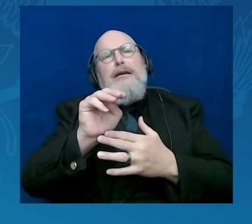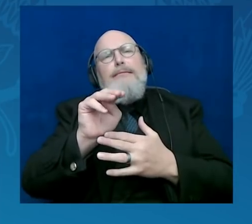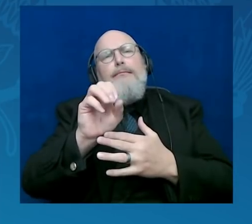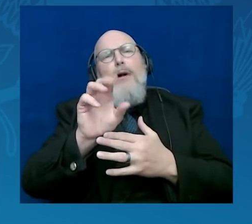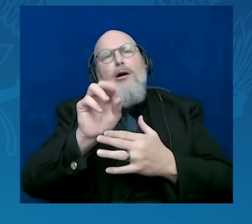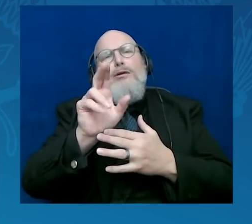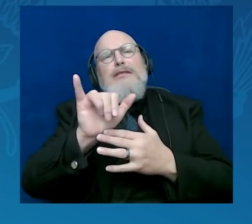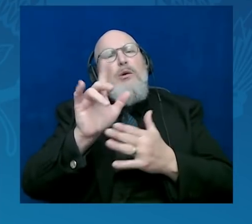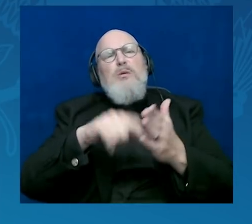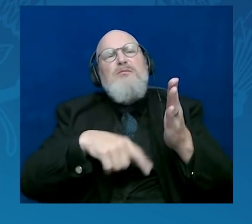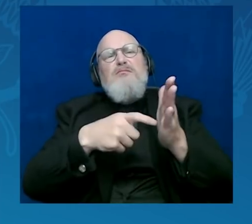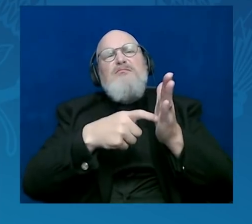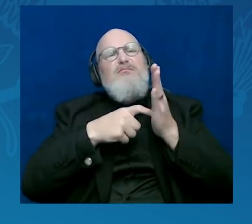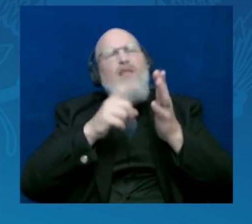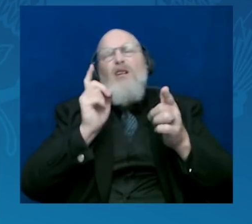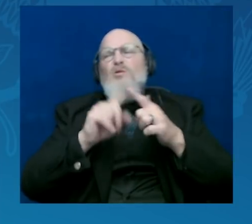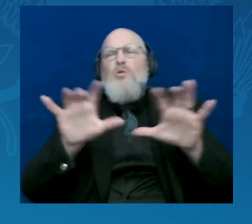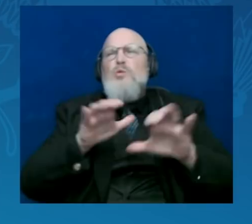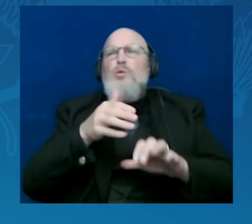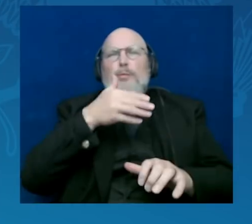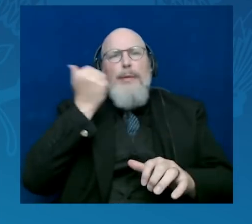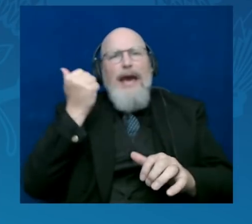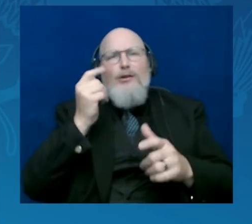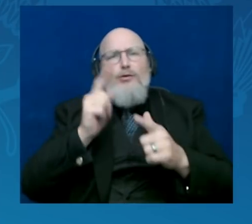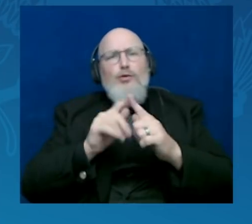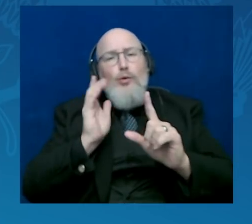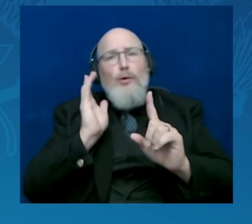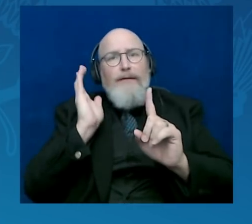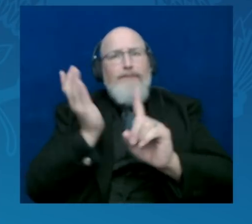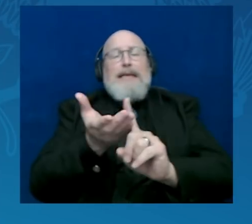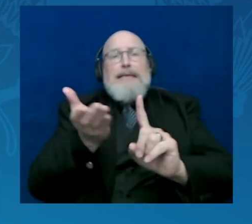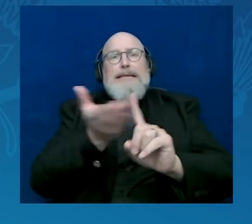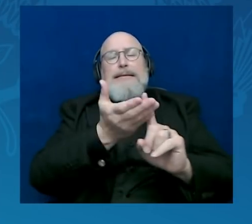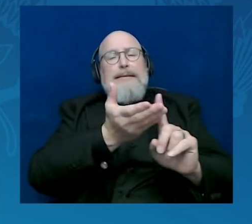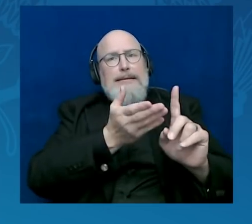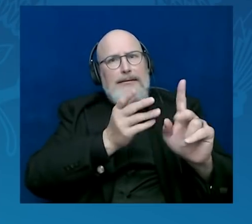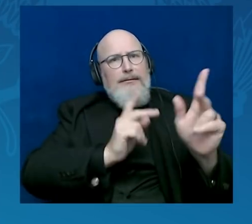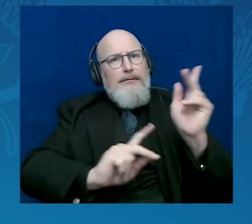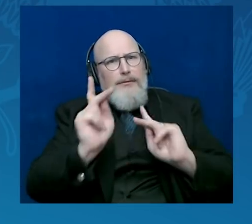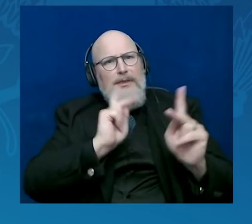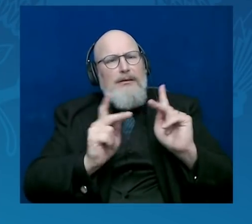and to convince our people -- peoples that we can do it?